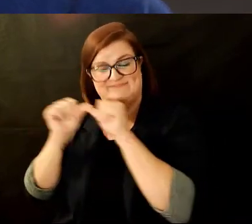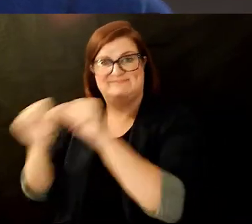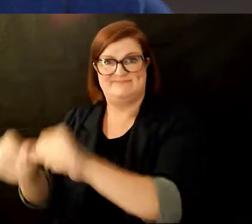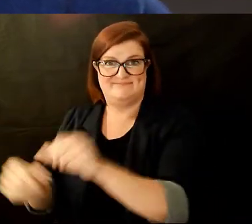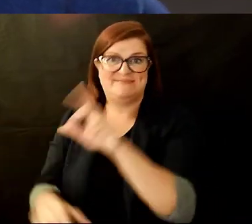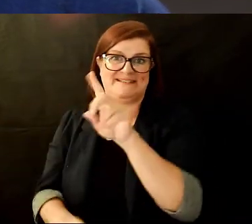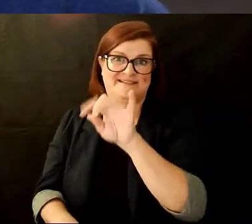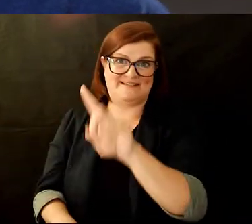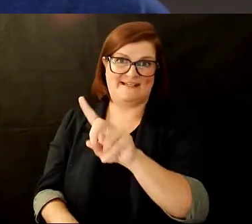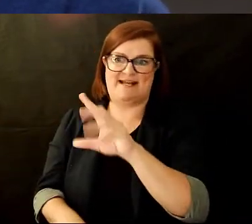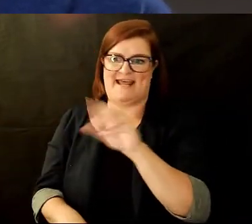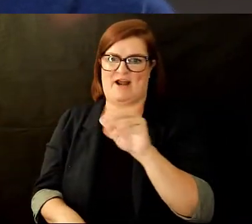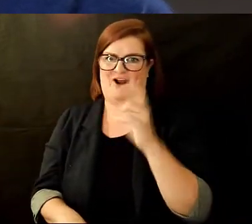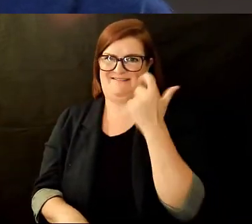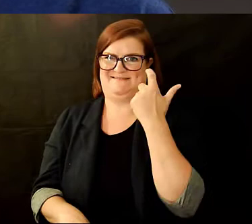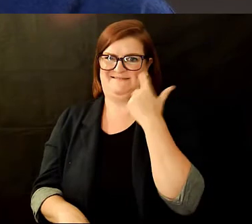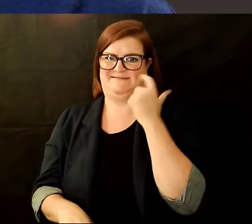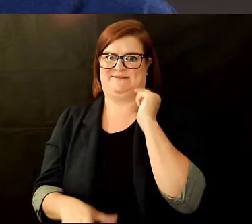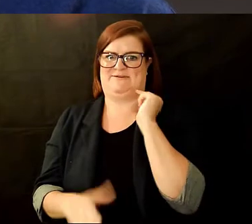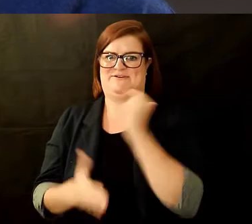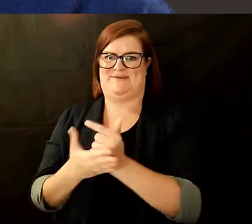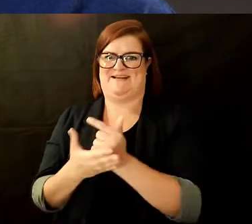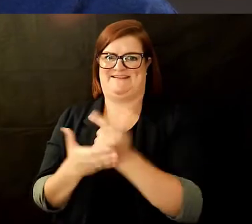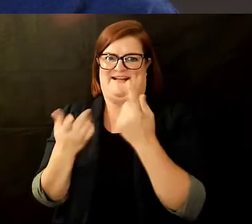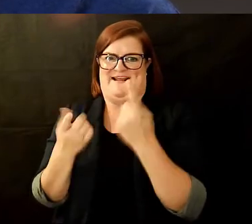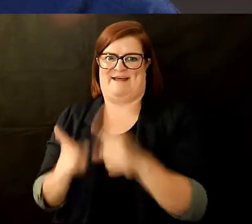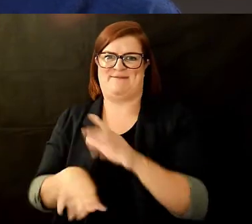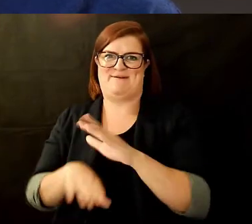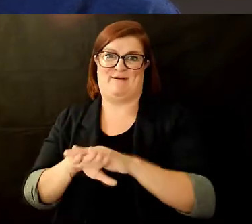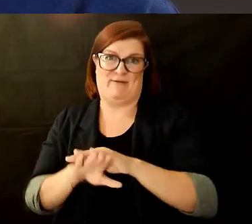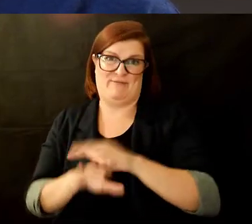And we actually had our final graduation on the 28th.